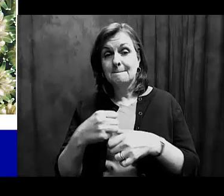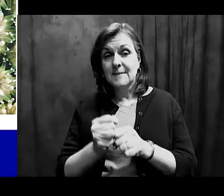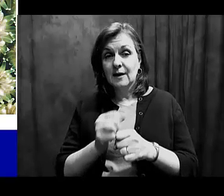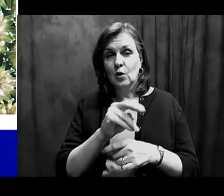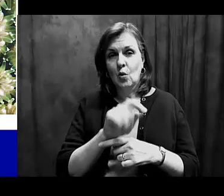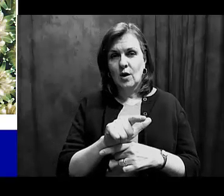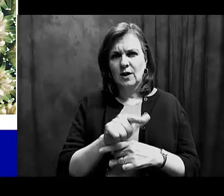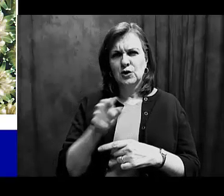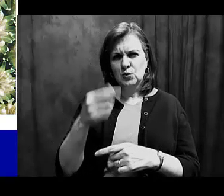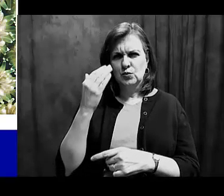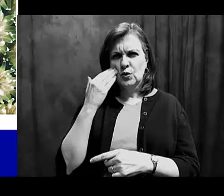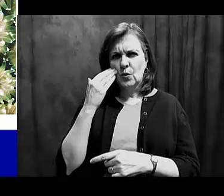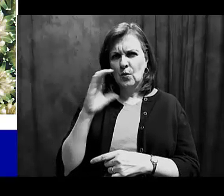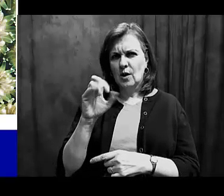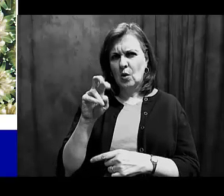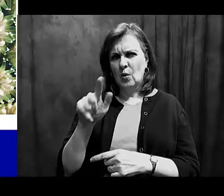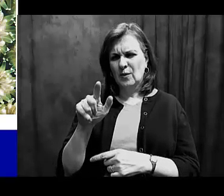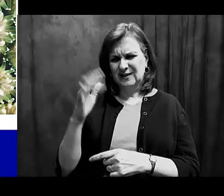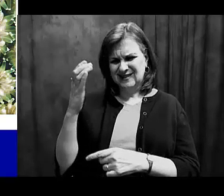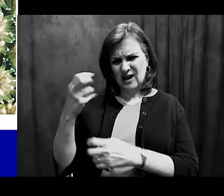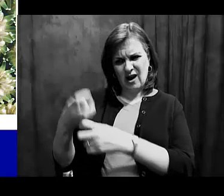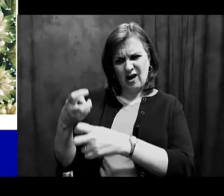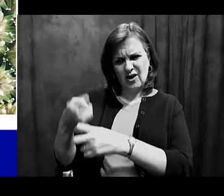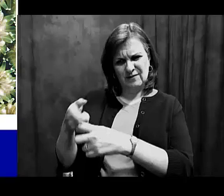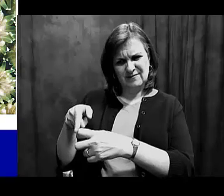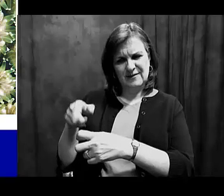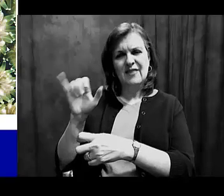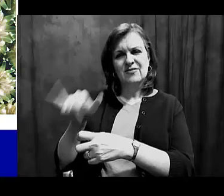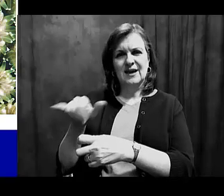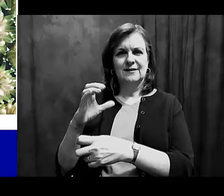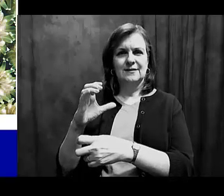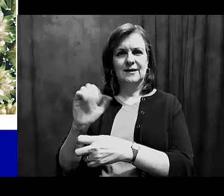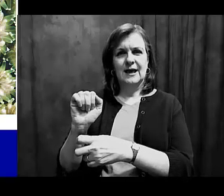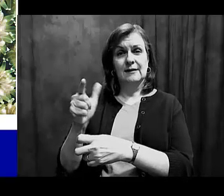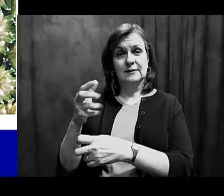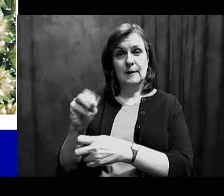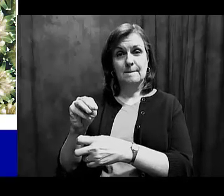corals-- so the coral reef that you know of is all calcium [limestone]